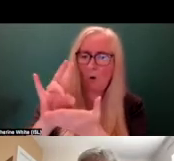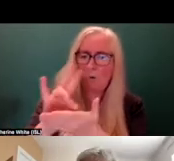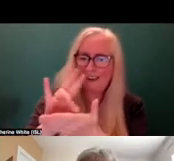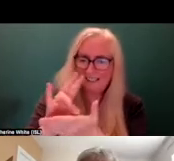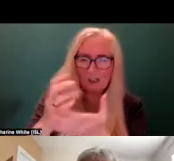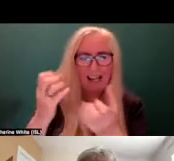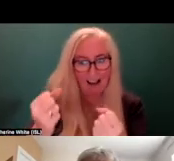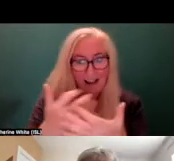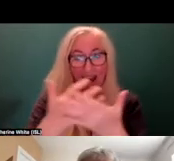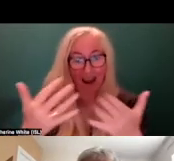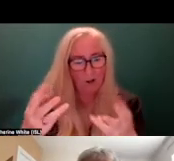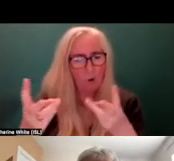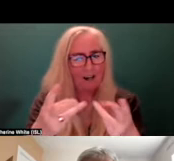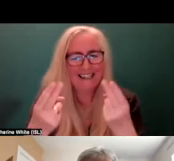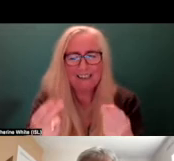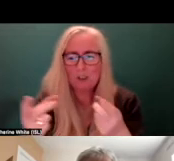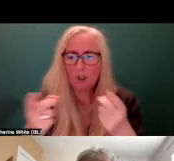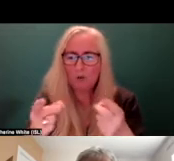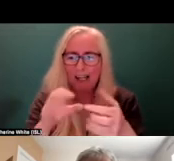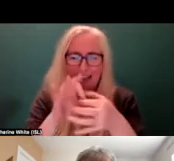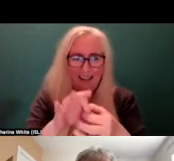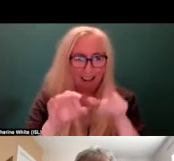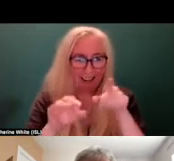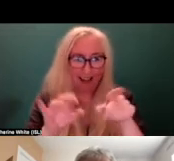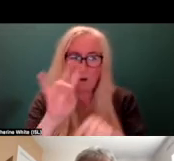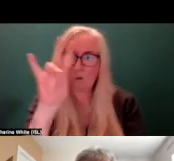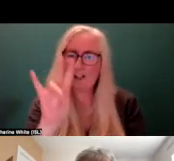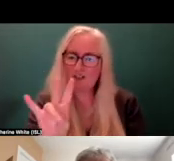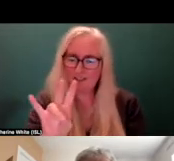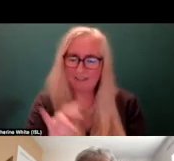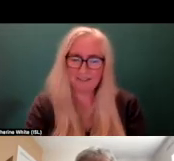So I think we have some work to have to kind of tease out on our way going forward.